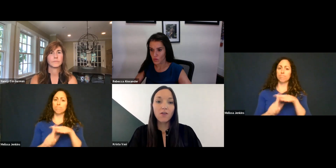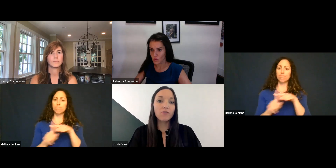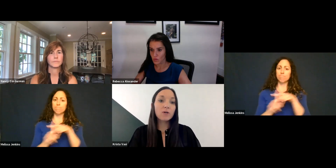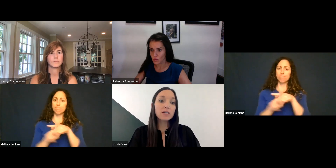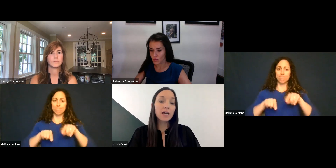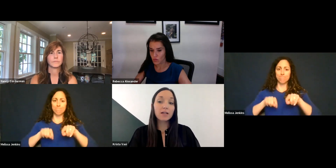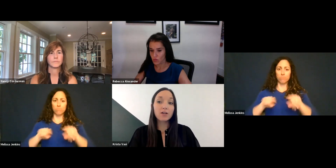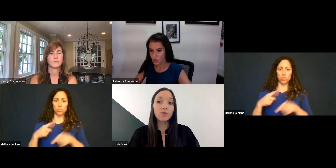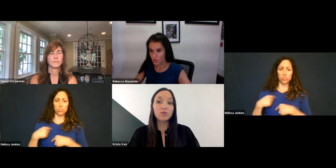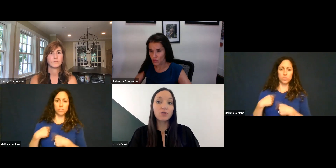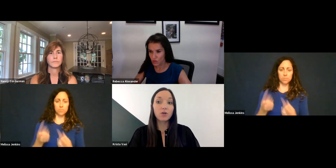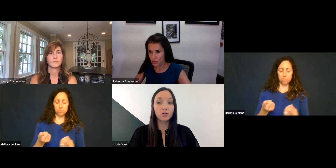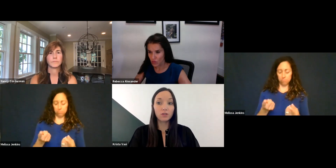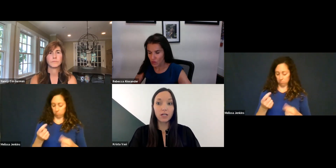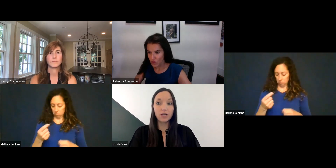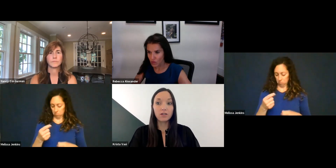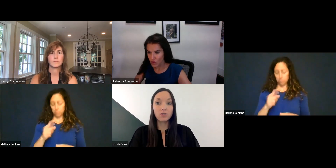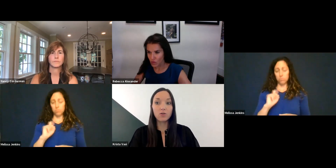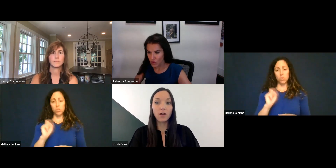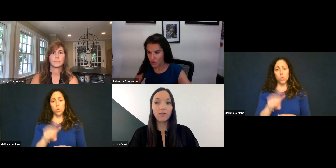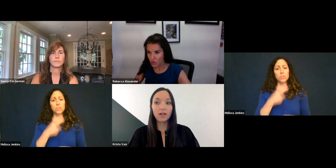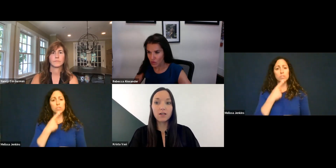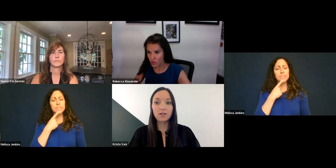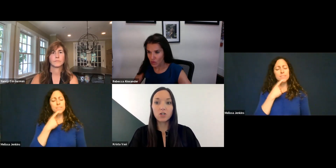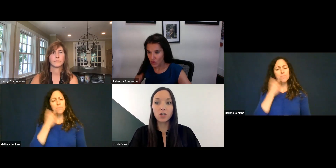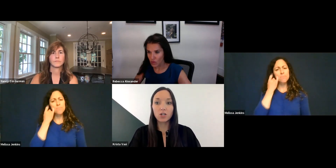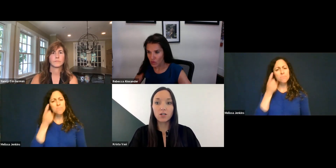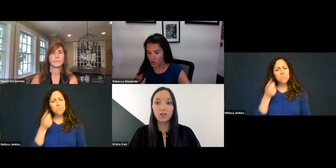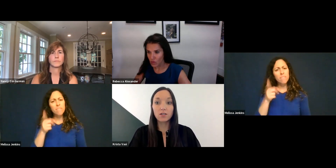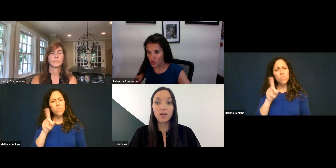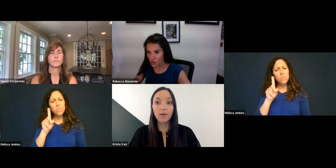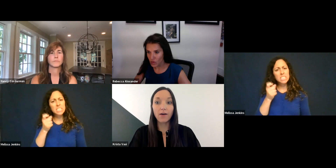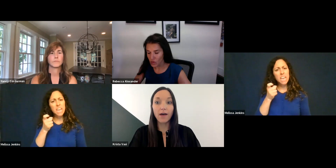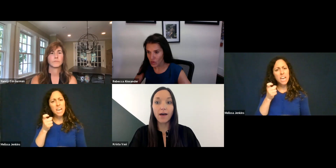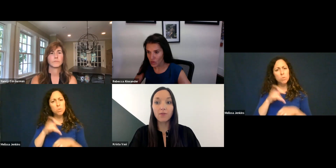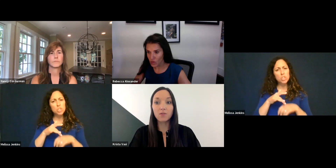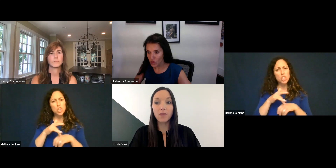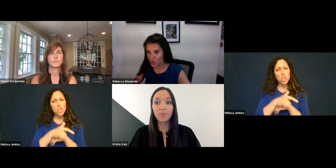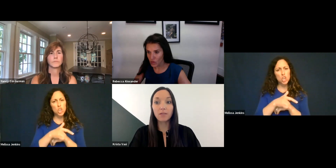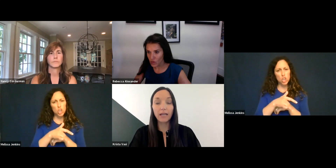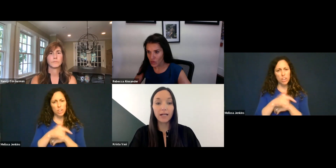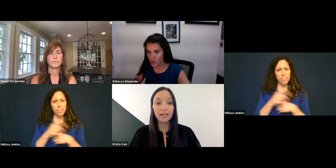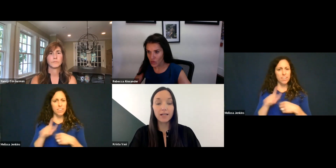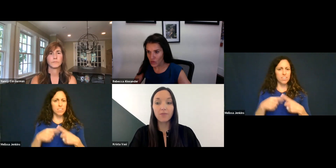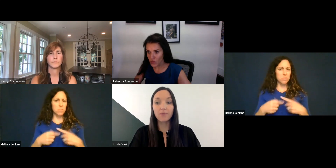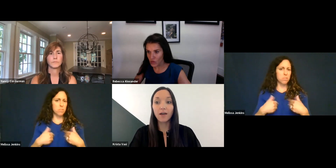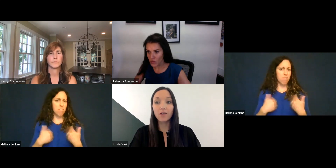If you are diagnosed early, do you have any suggestions about how to make plans and find